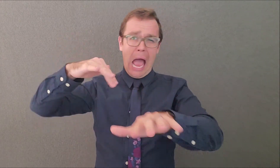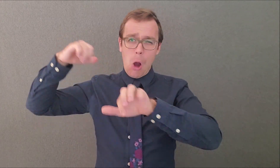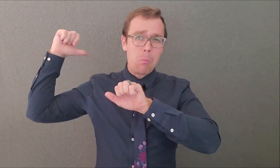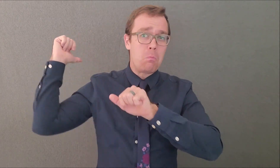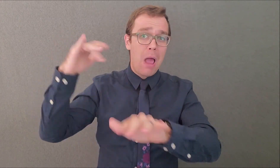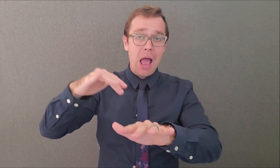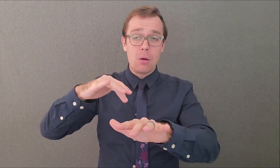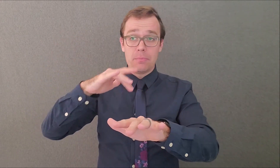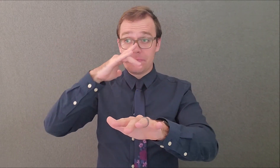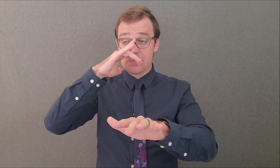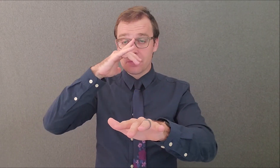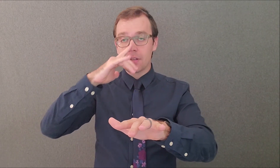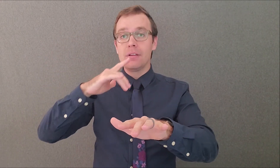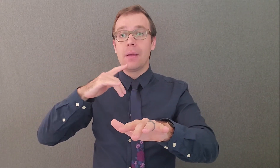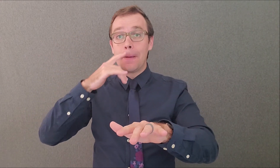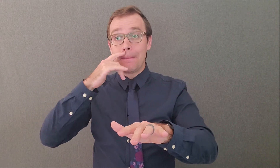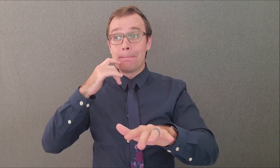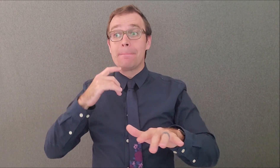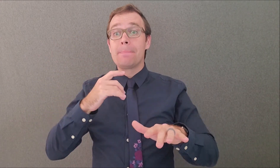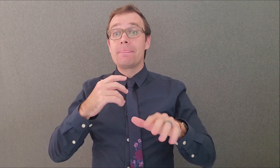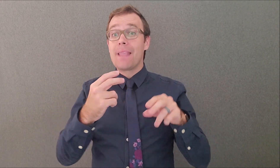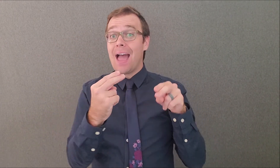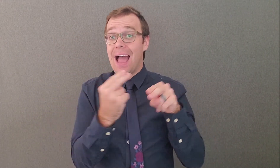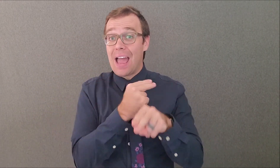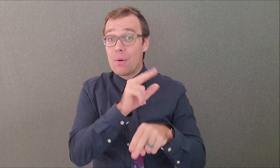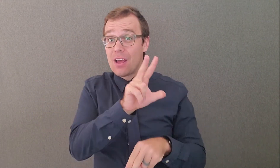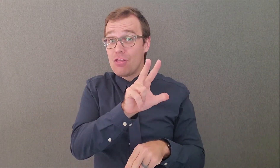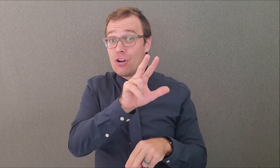even had Highway 34 not been washed out,